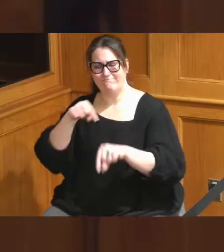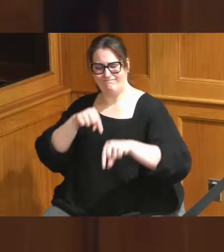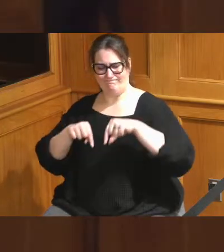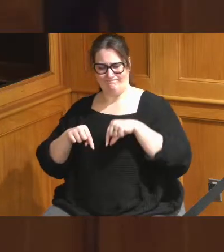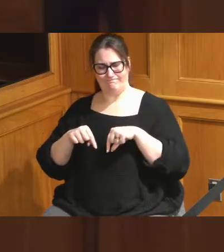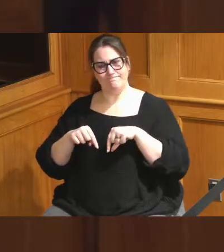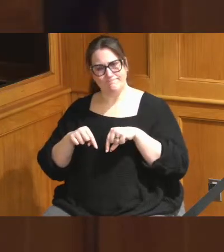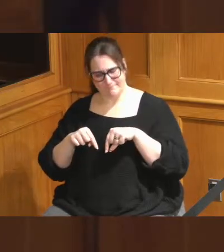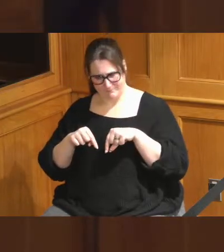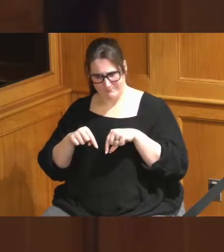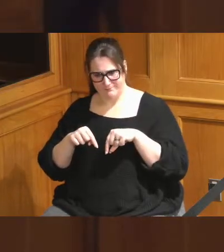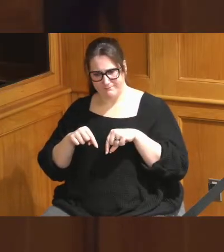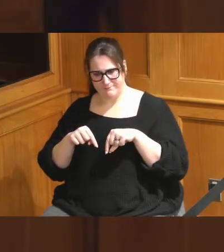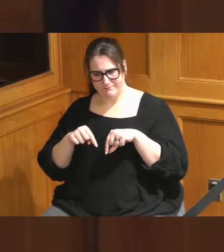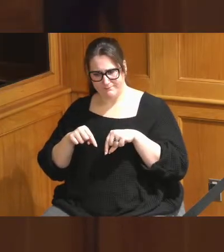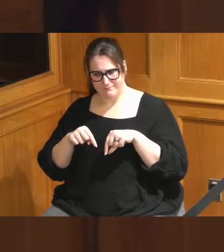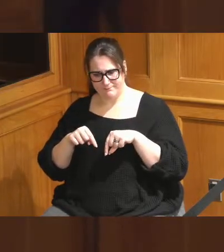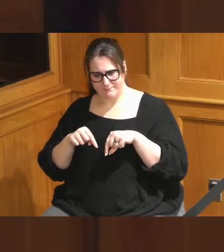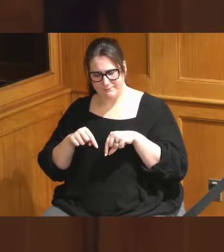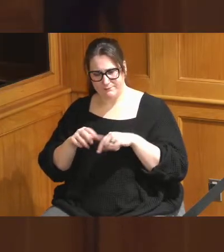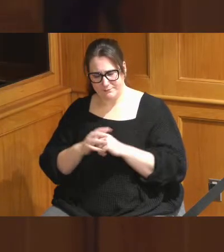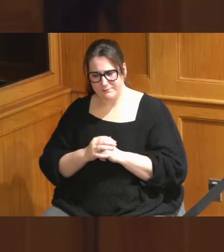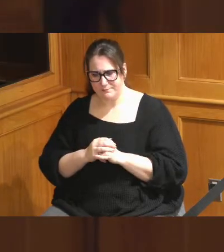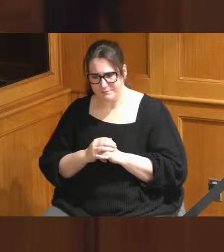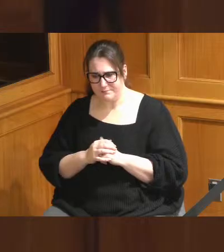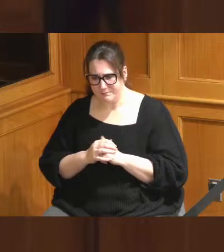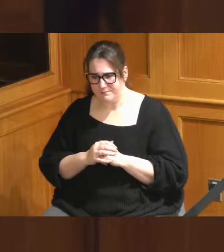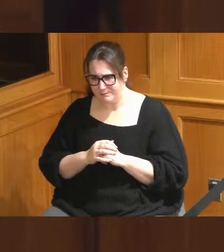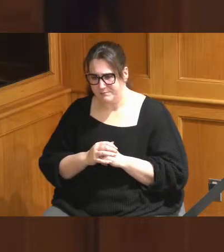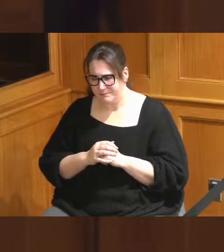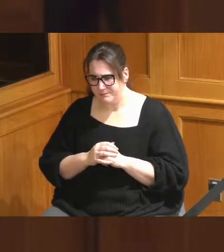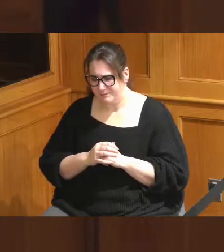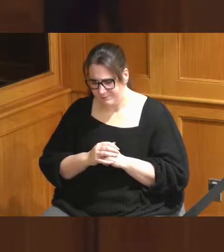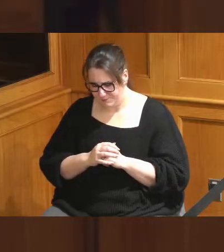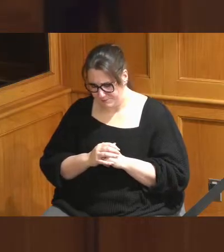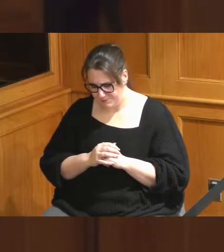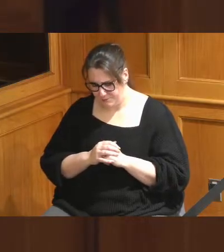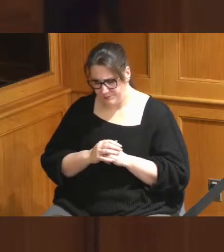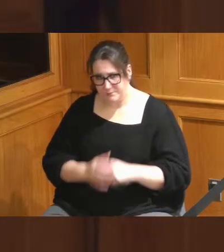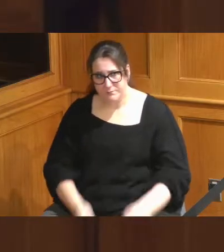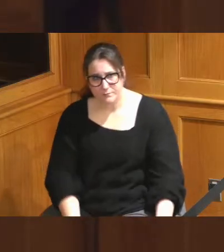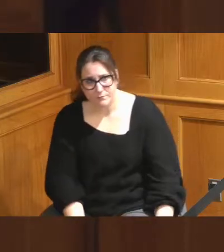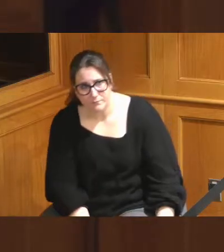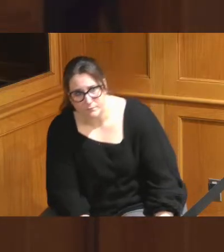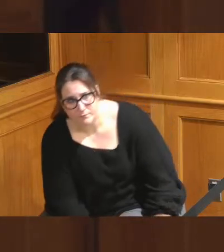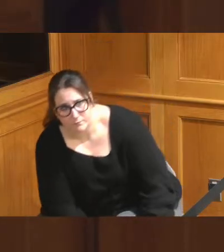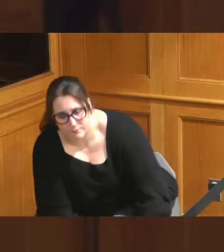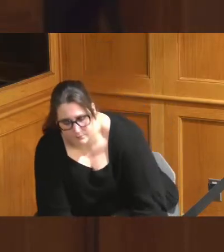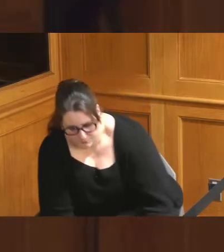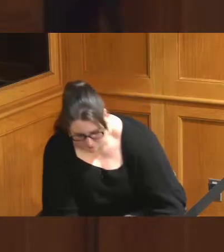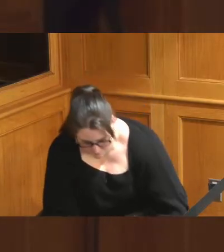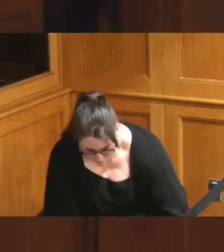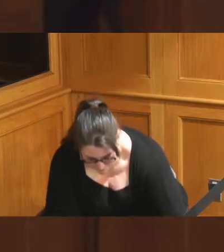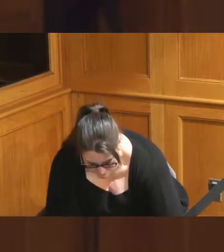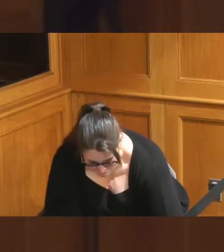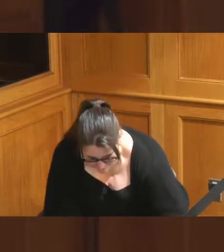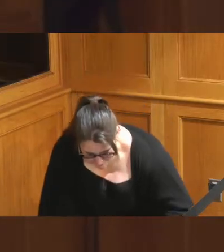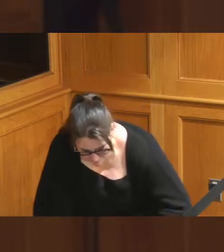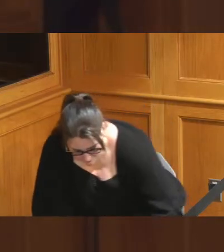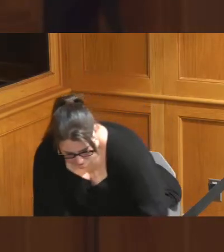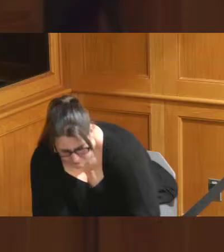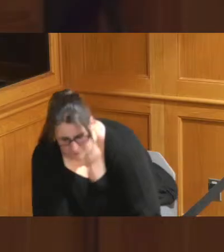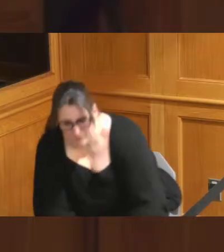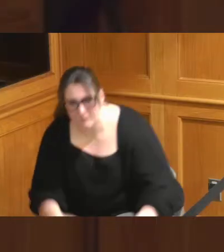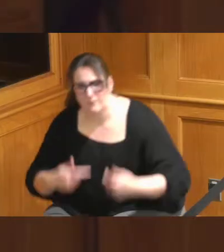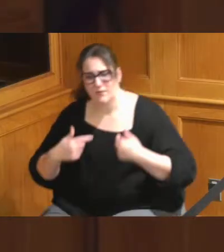I think council and they had a plan probably 20 years ago. then I remember being a state rep